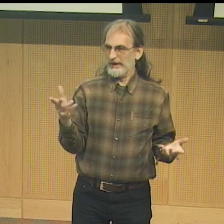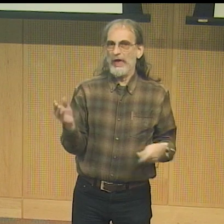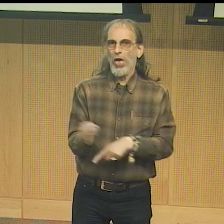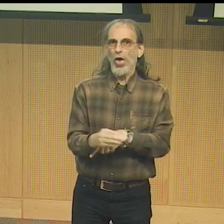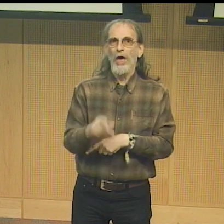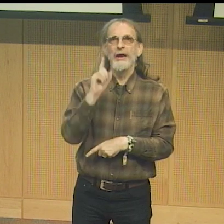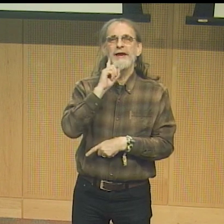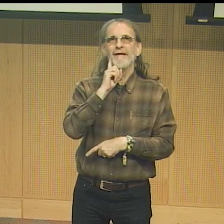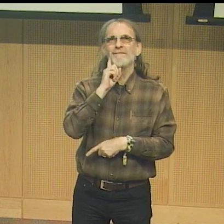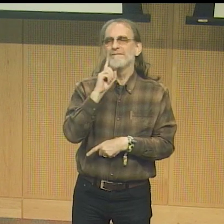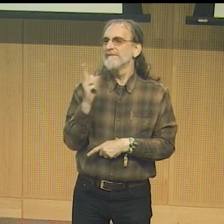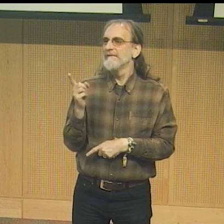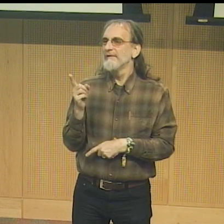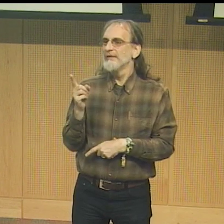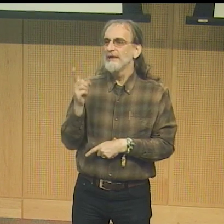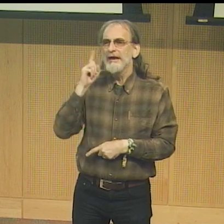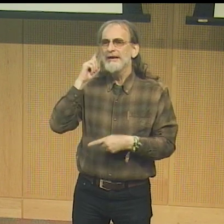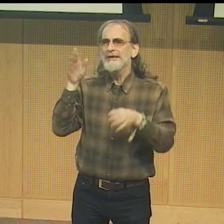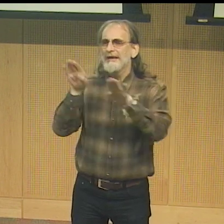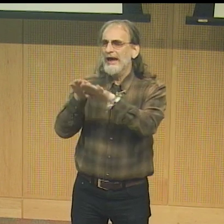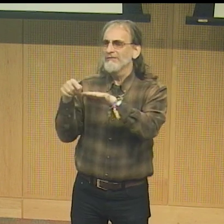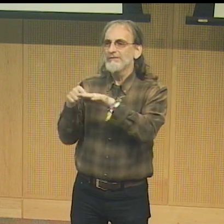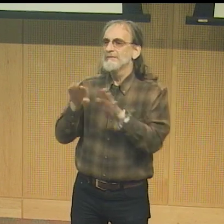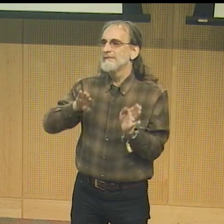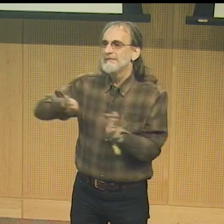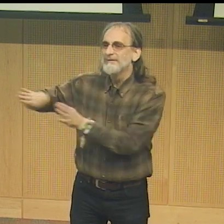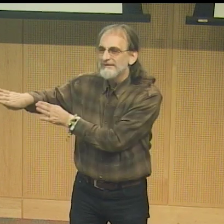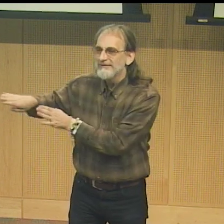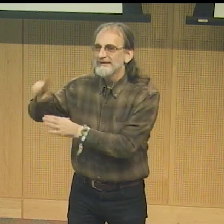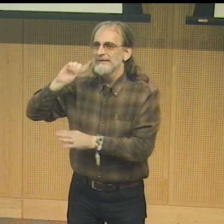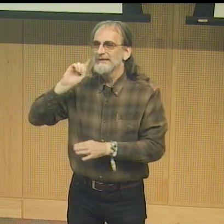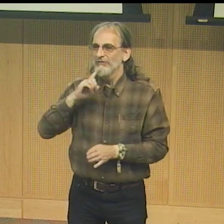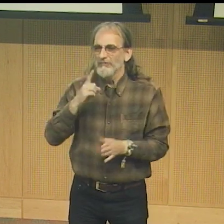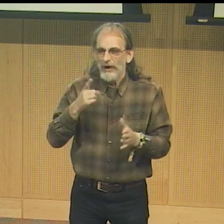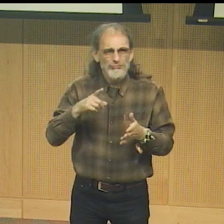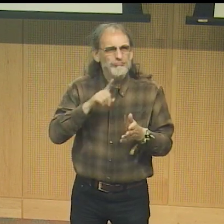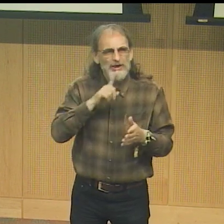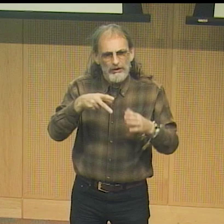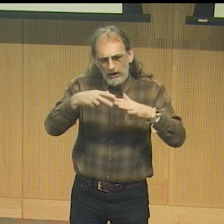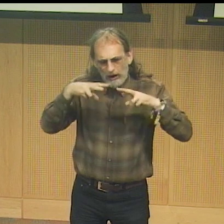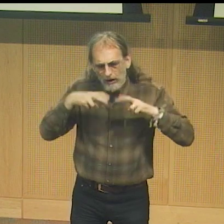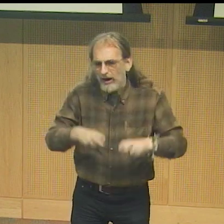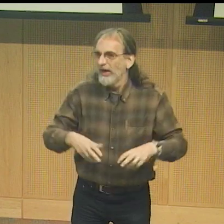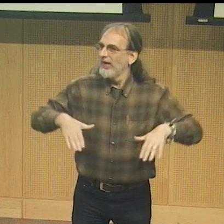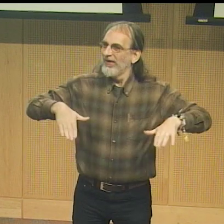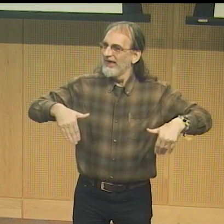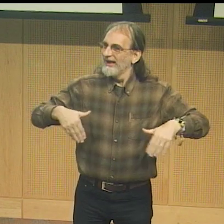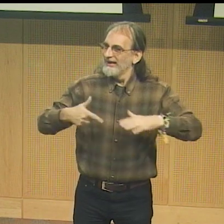And what does deaf mean? We all have a medical understanding of hearing loss, per se.